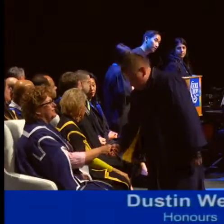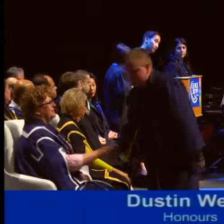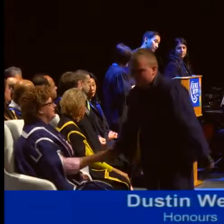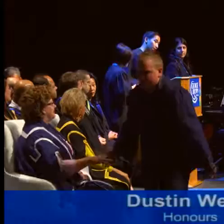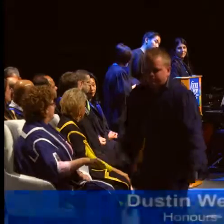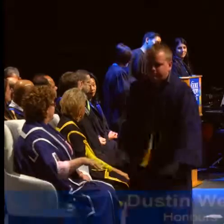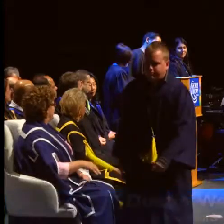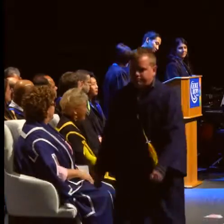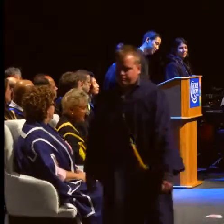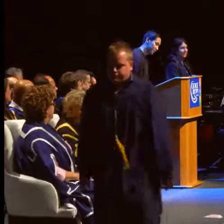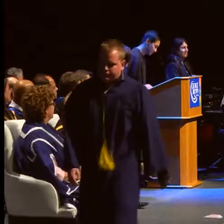THANK YOU, MADAME CHANCELLOR.